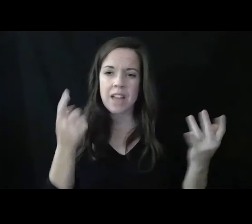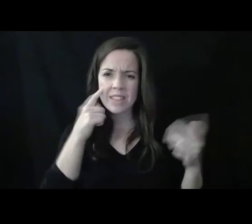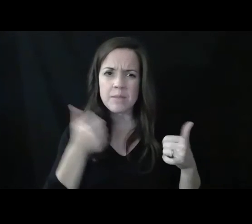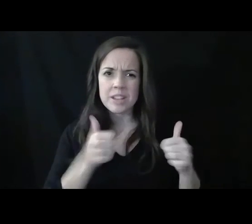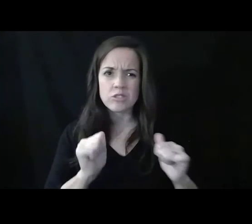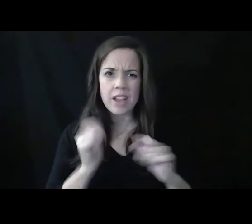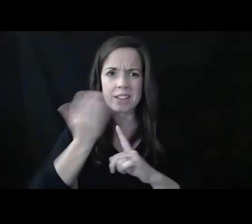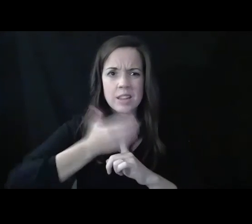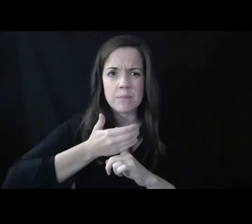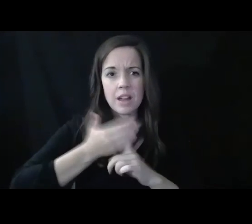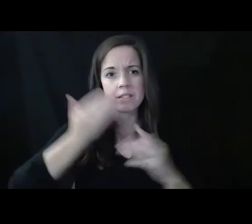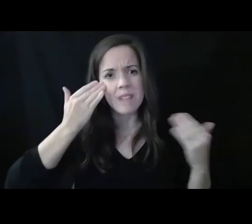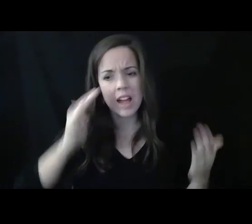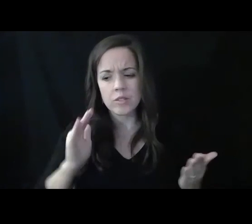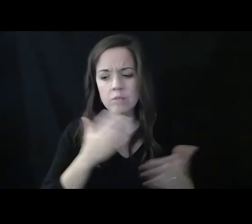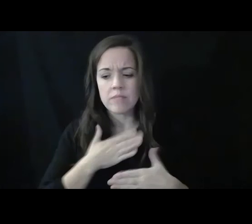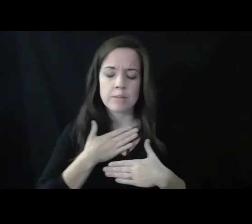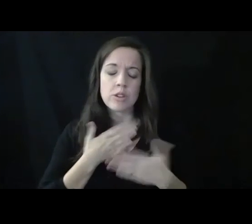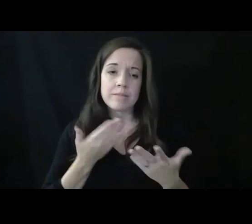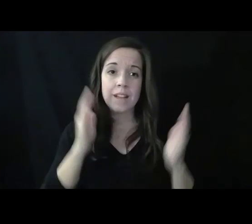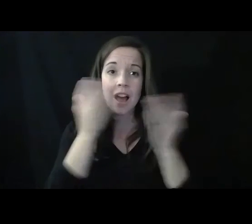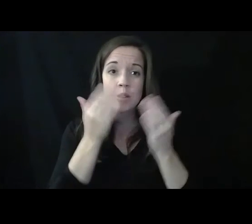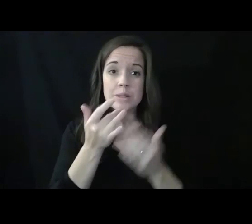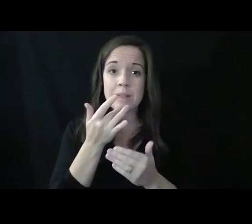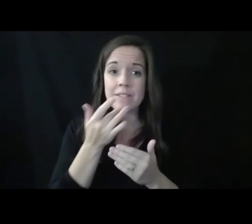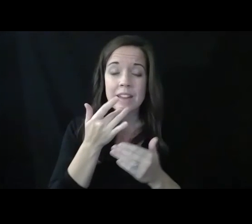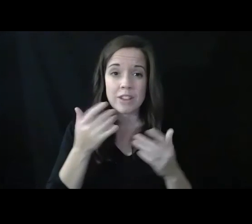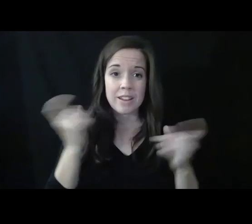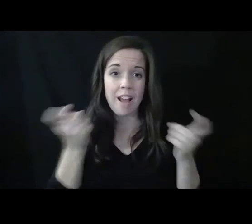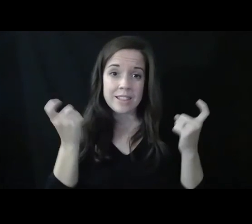don’t know. I’m enjoying it. Halloween’s my favorite holiday. Hi everyone, thank you so